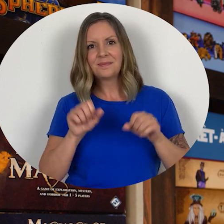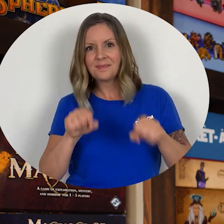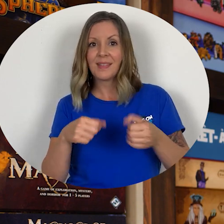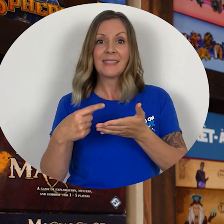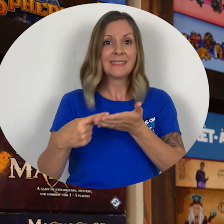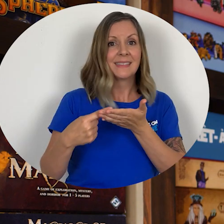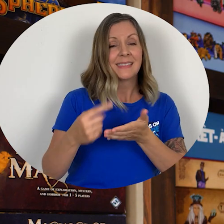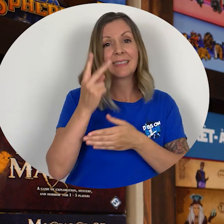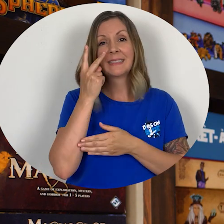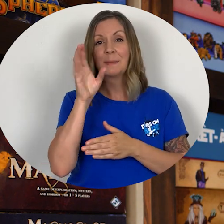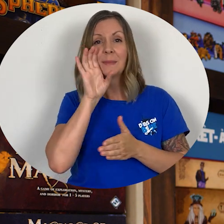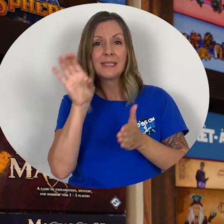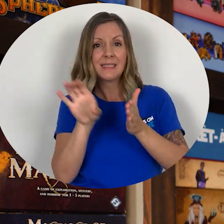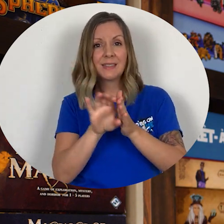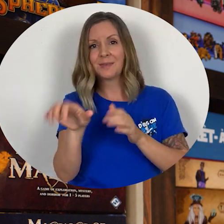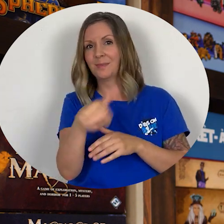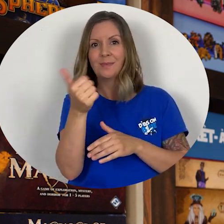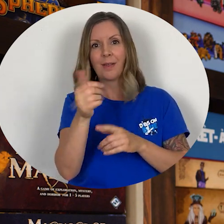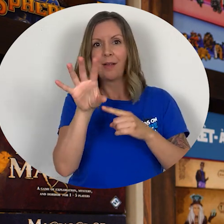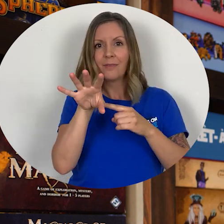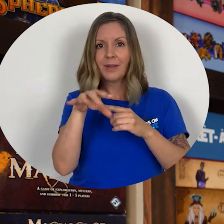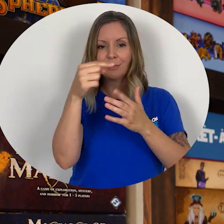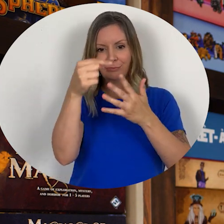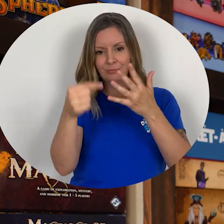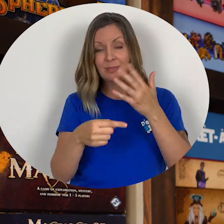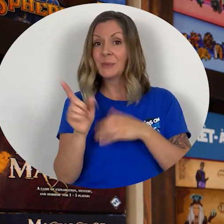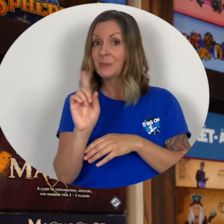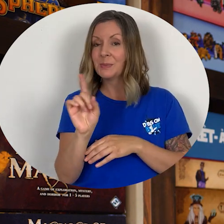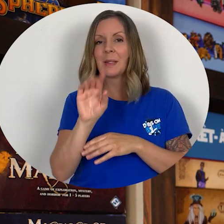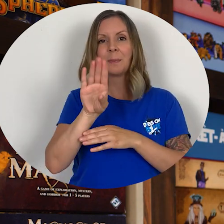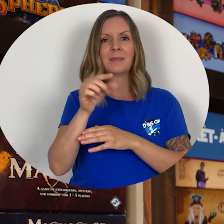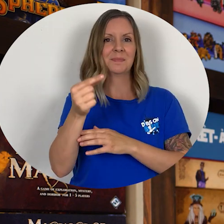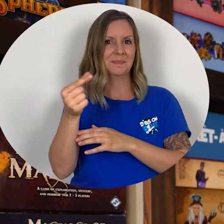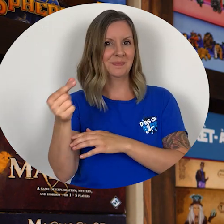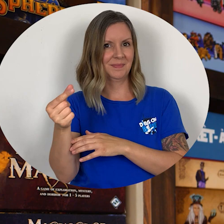also find forums for discussion, pictures, other videos and lots more over on the game’s